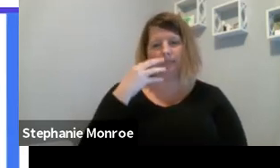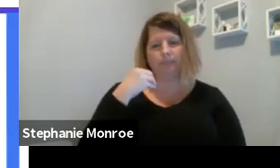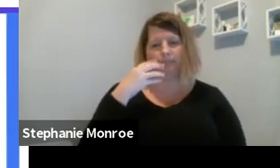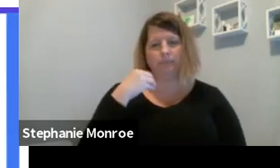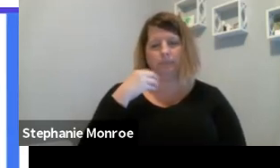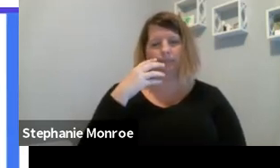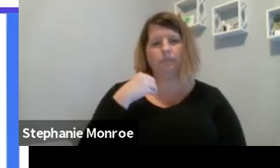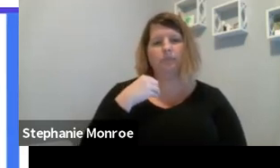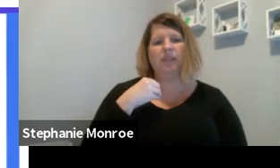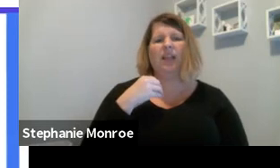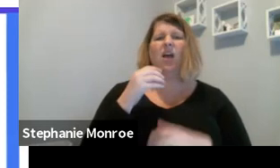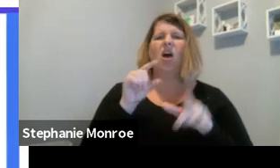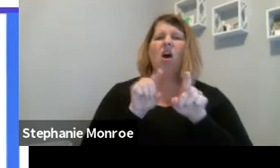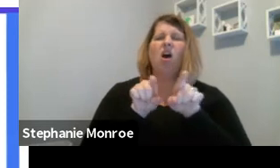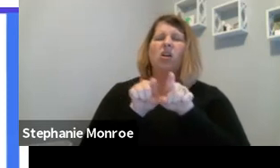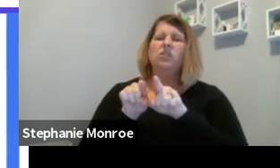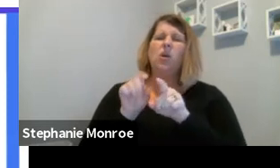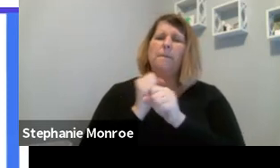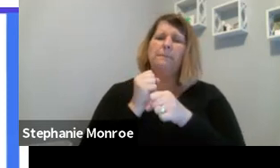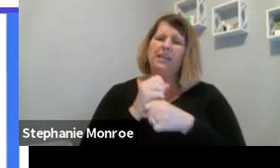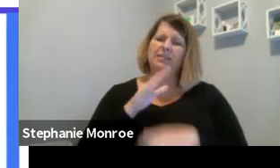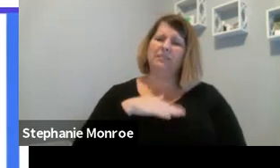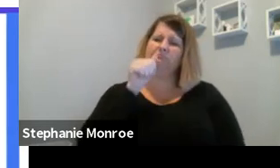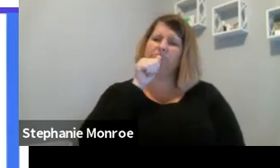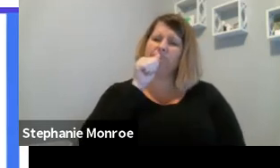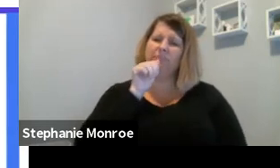and it makes his genital area painfully sensitive.